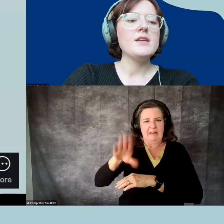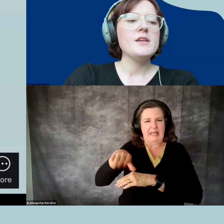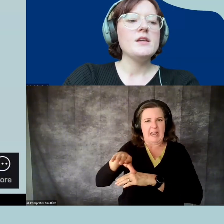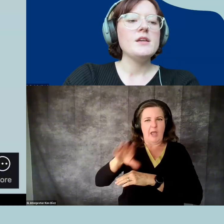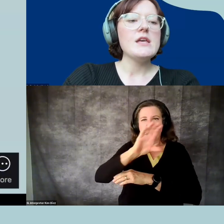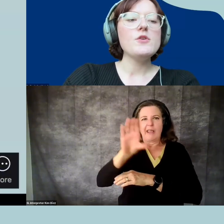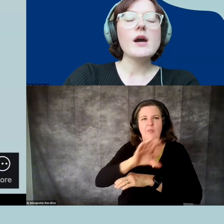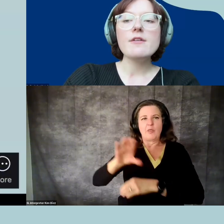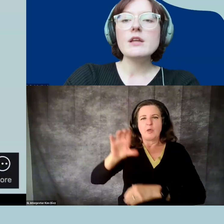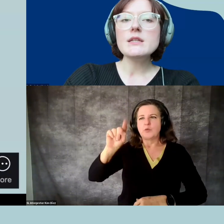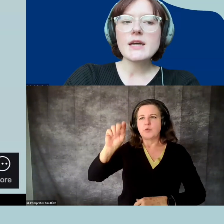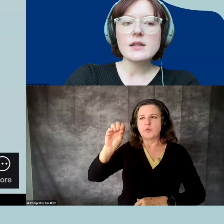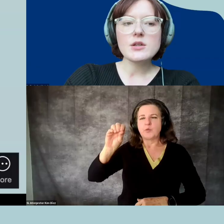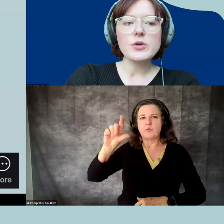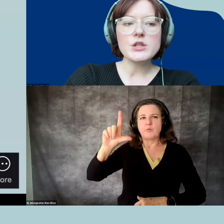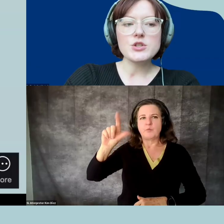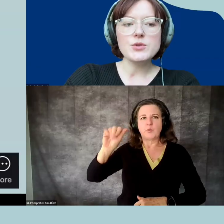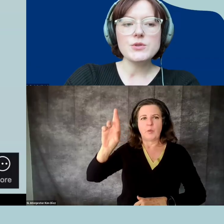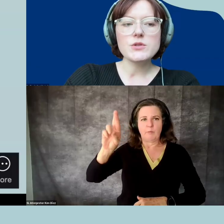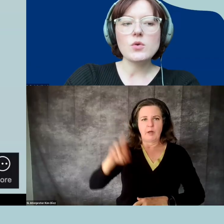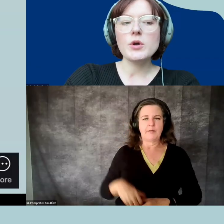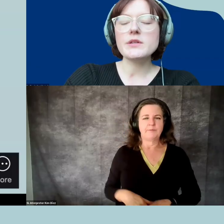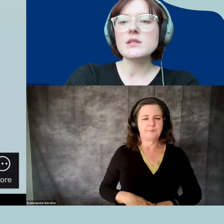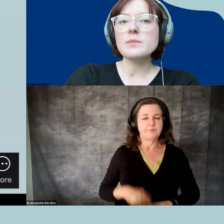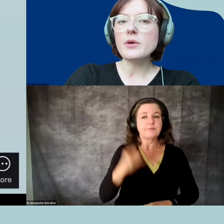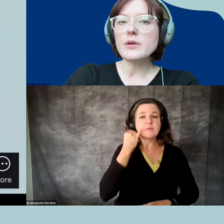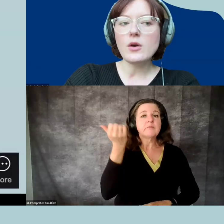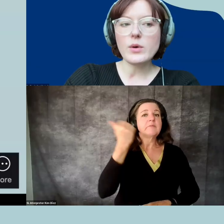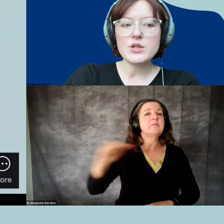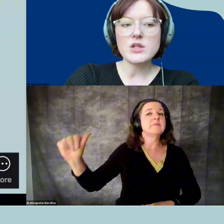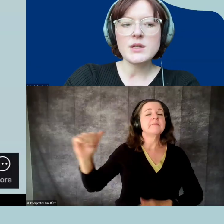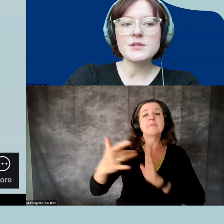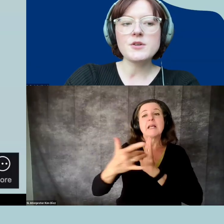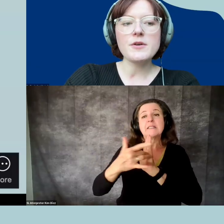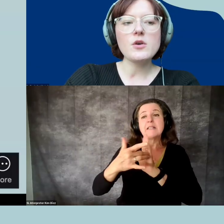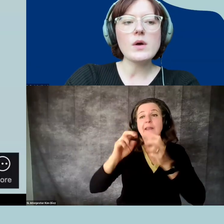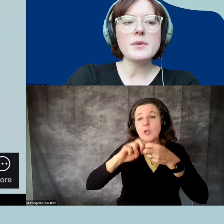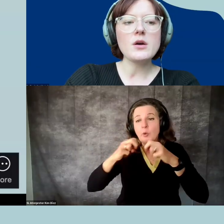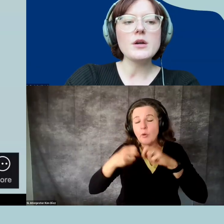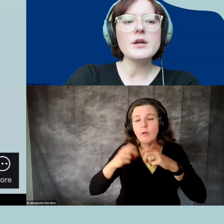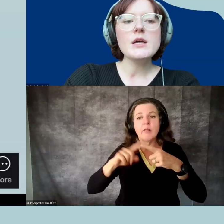If you have any technical issues or accessibility questions during the webinar,